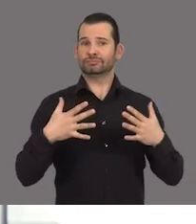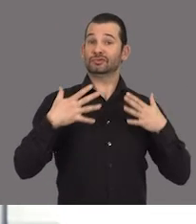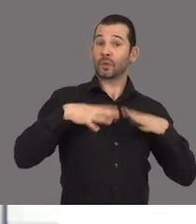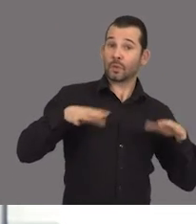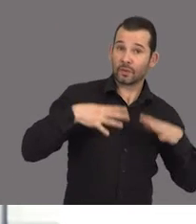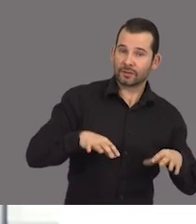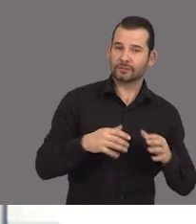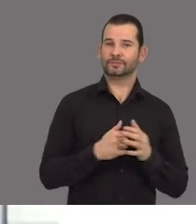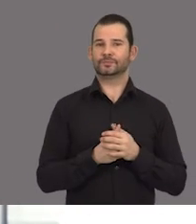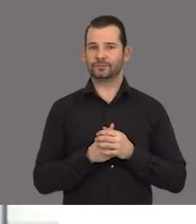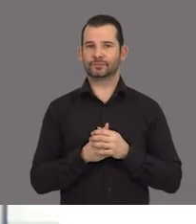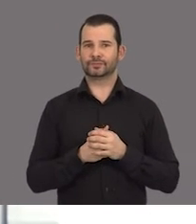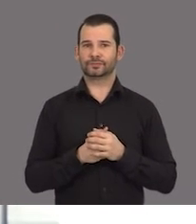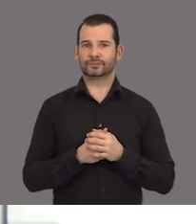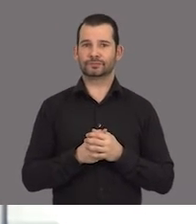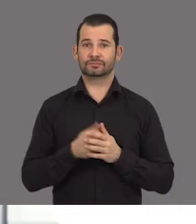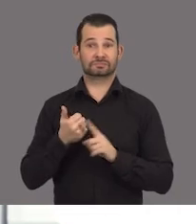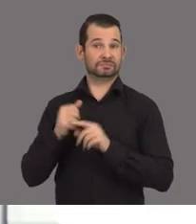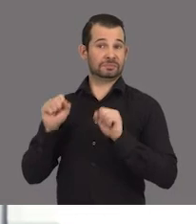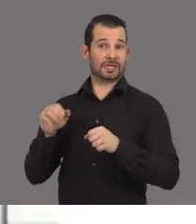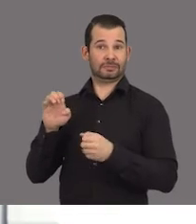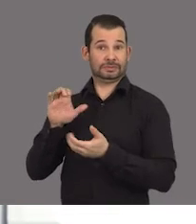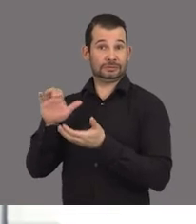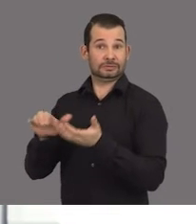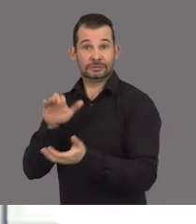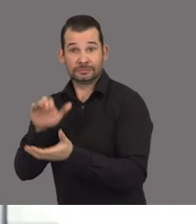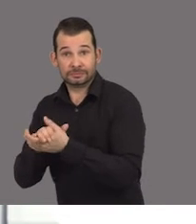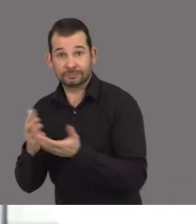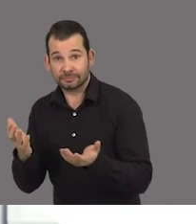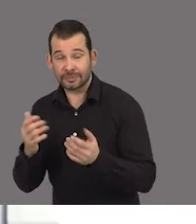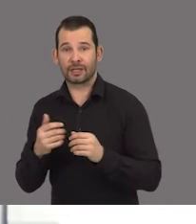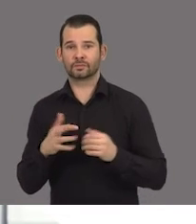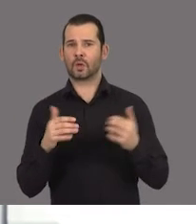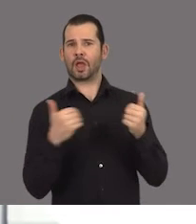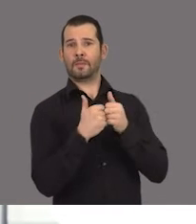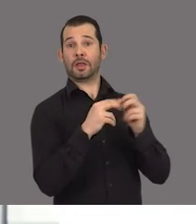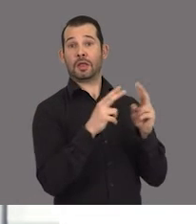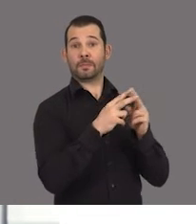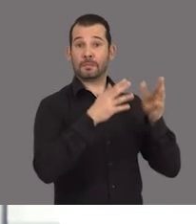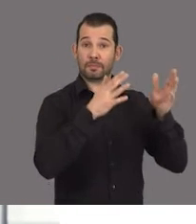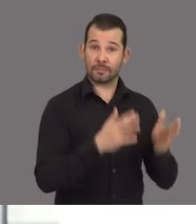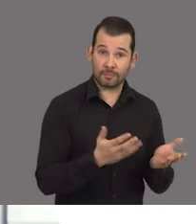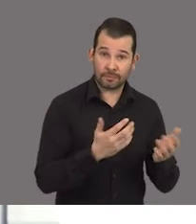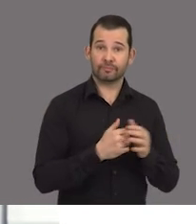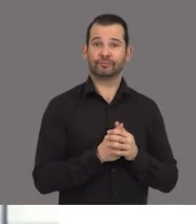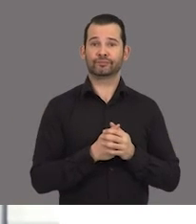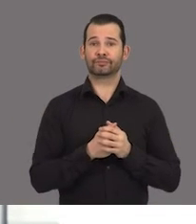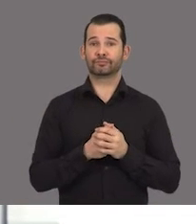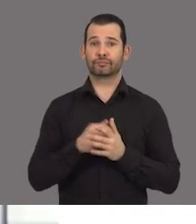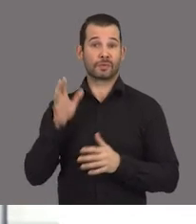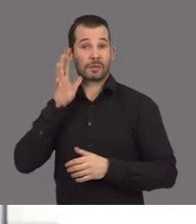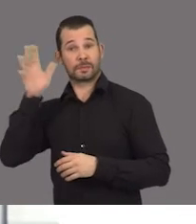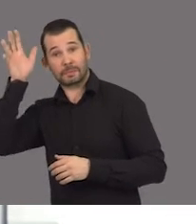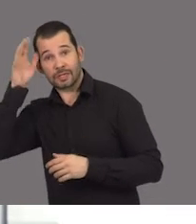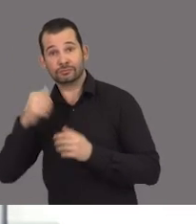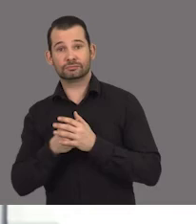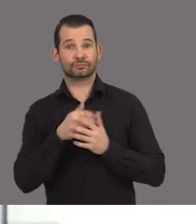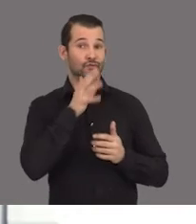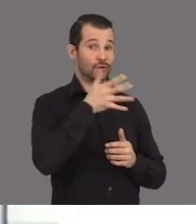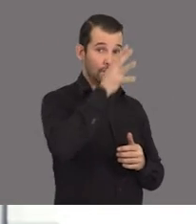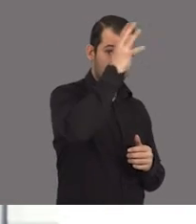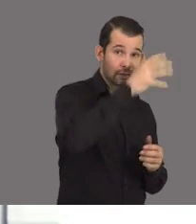child, grandchild, brother, sister, uncle, aunt, niece or nephew of